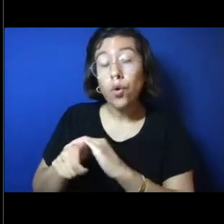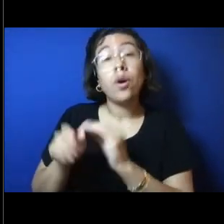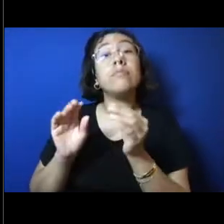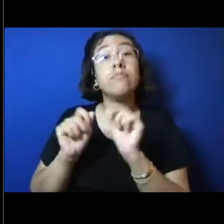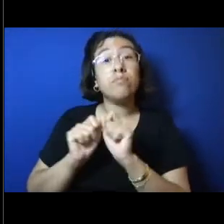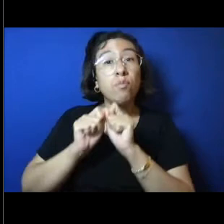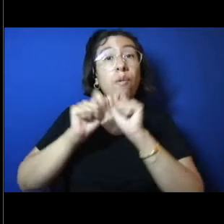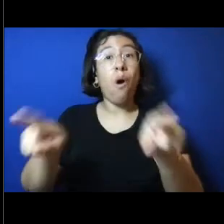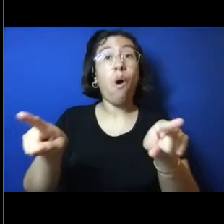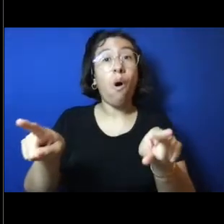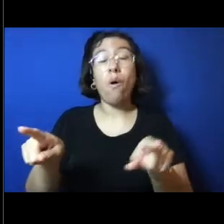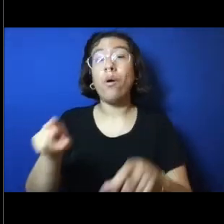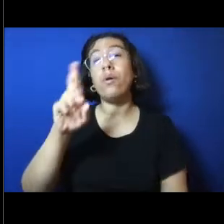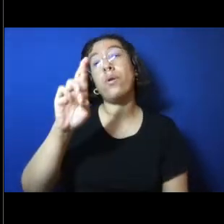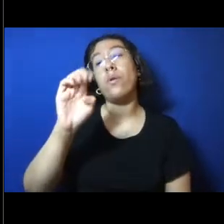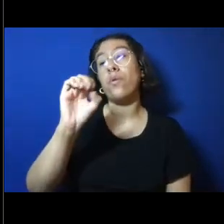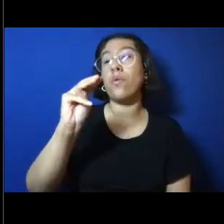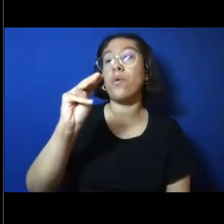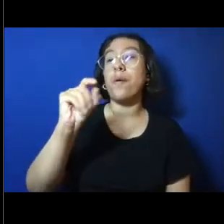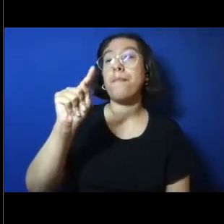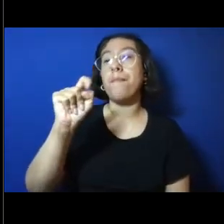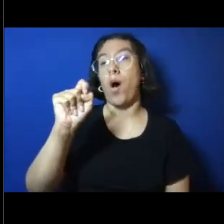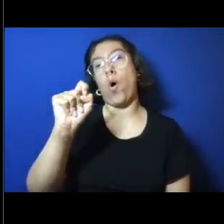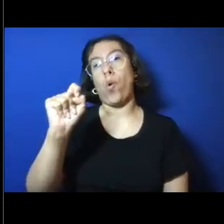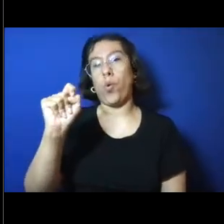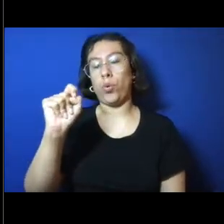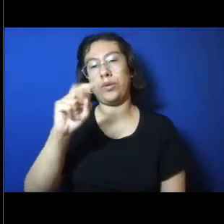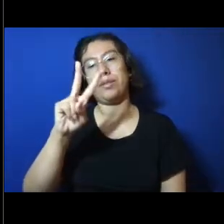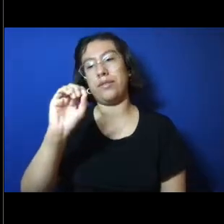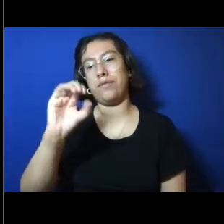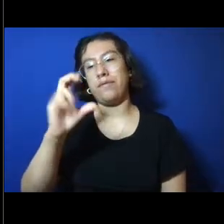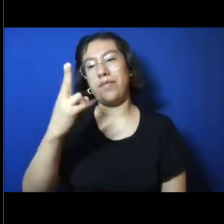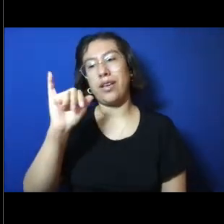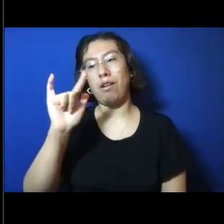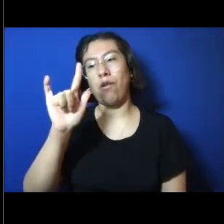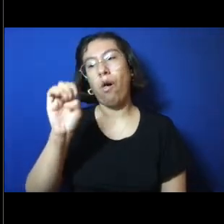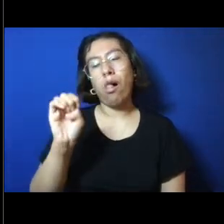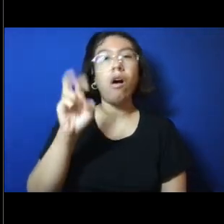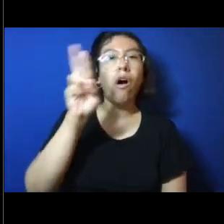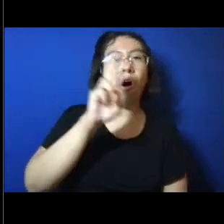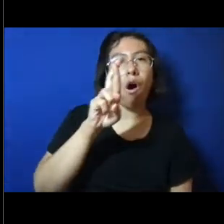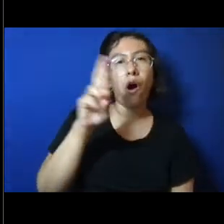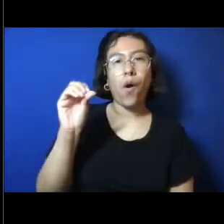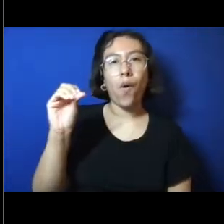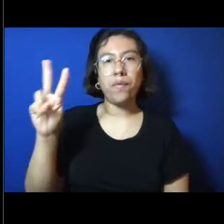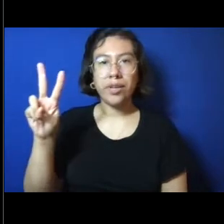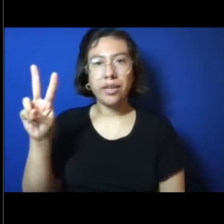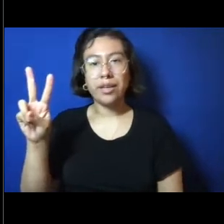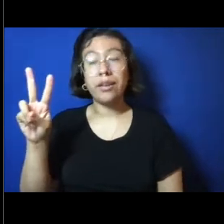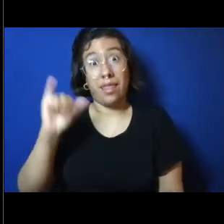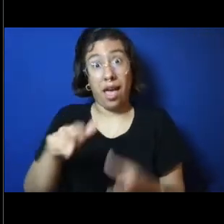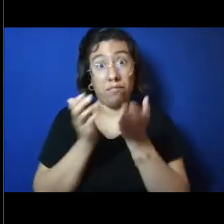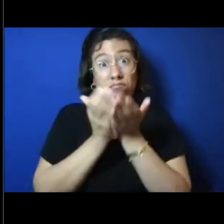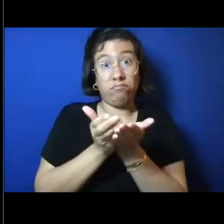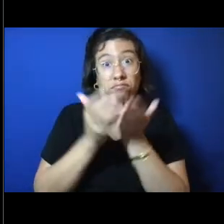a remotely operated vehicle, an ROV. And this ROV has a camera on it. And with that camera,